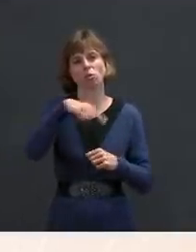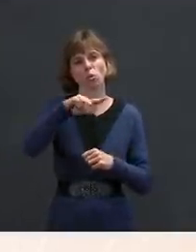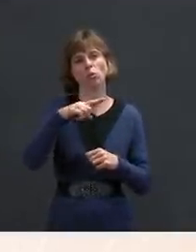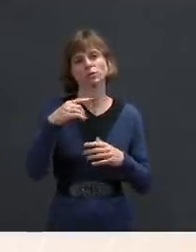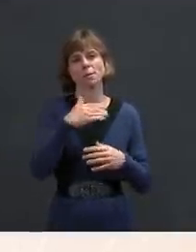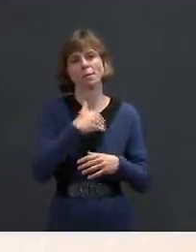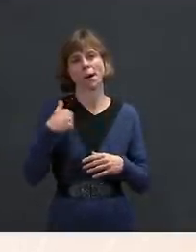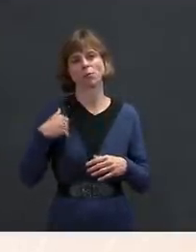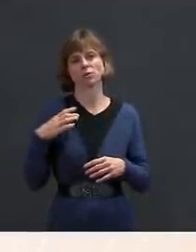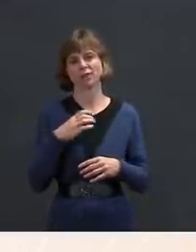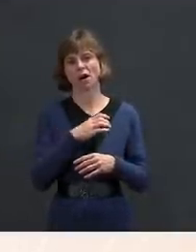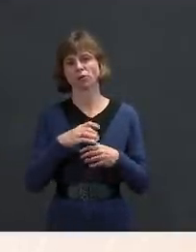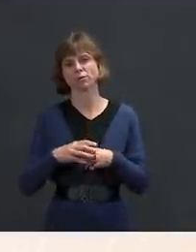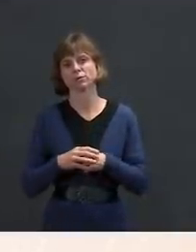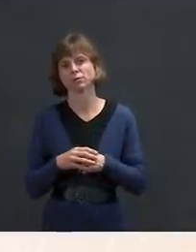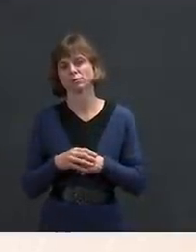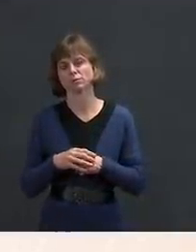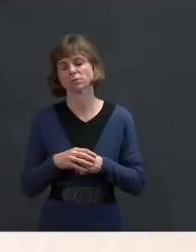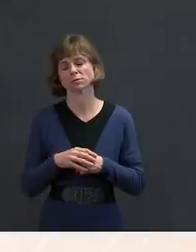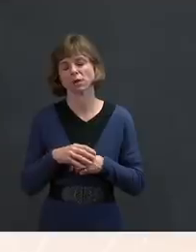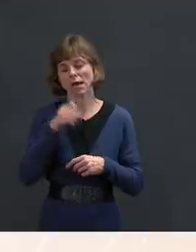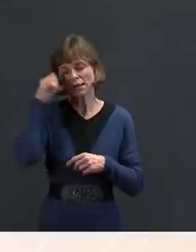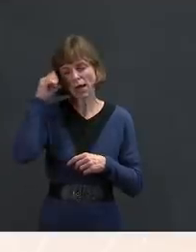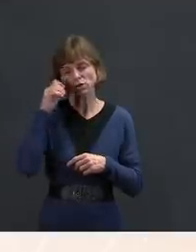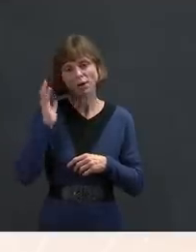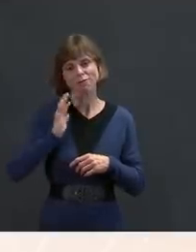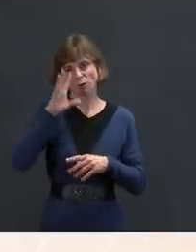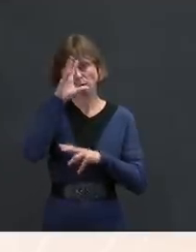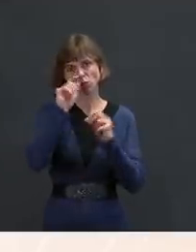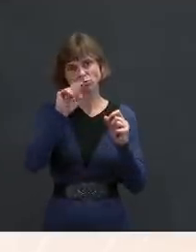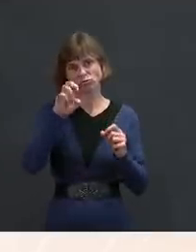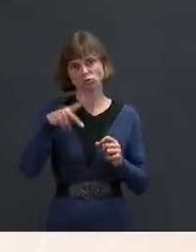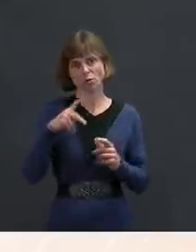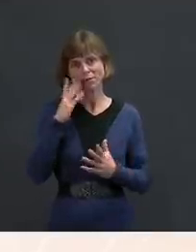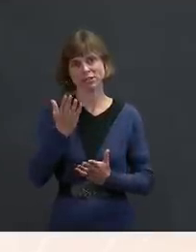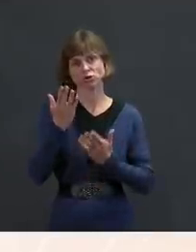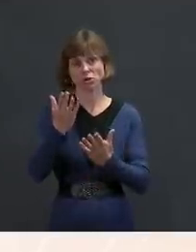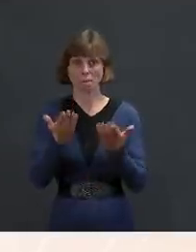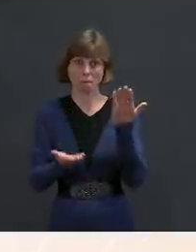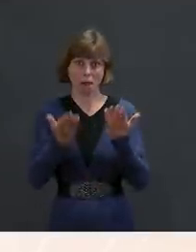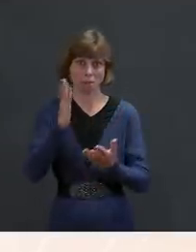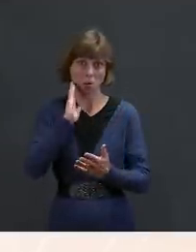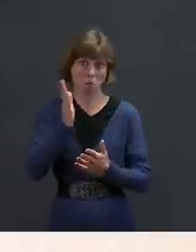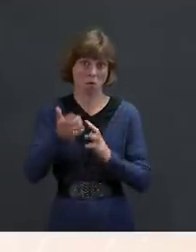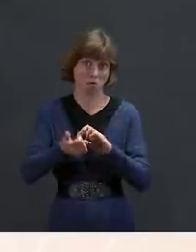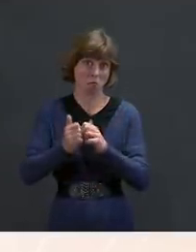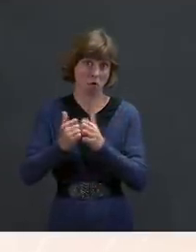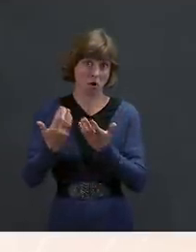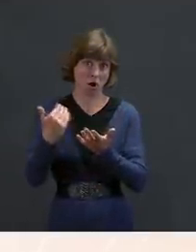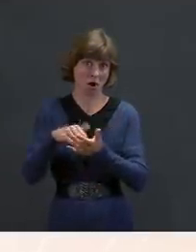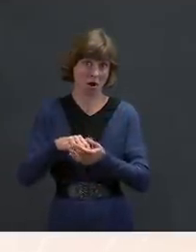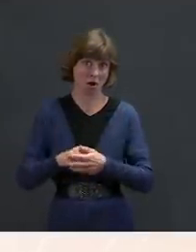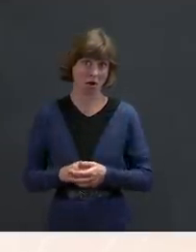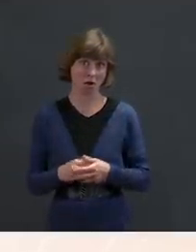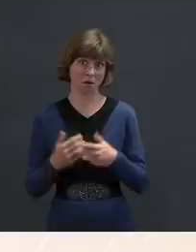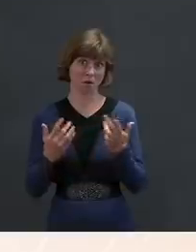So, yesterday, former President Trump suggested he might run again, meaning he will be back in 2024.